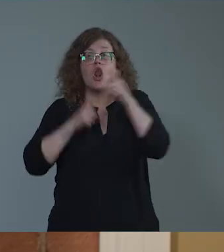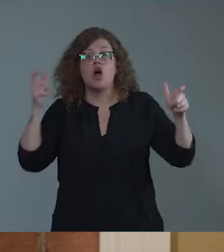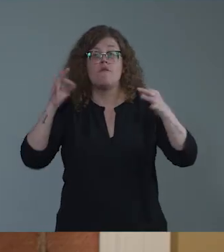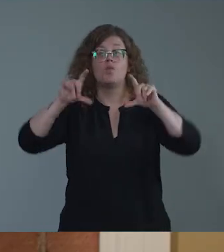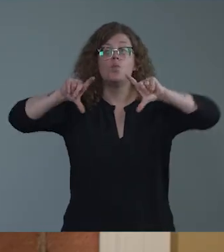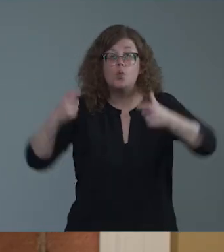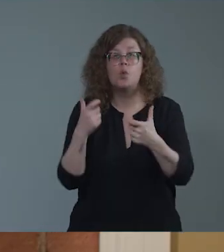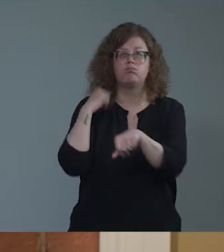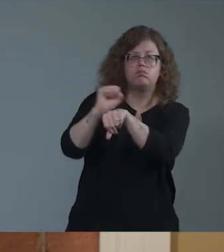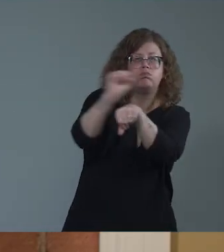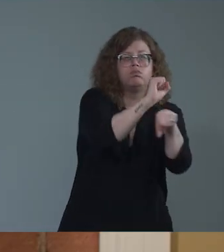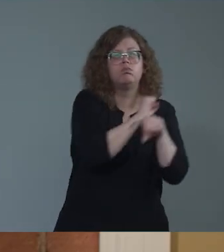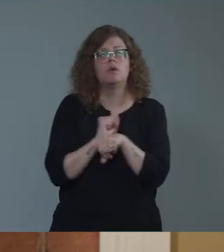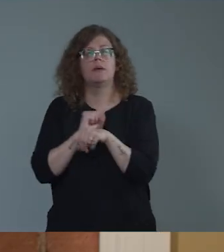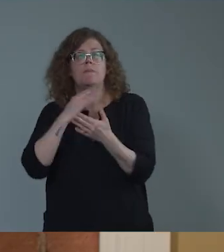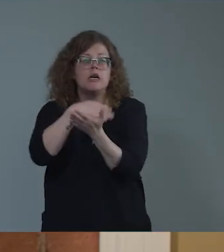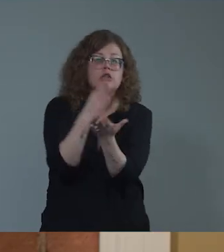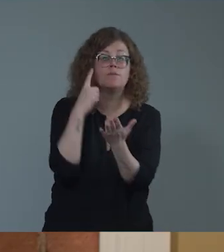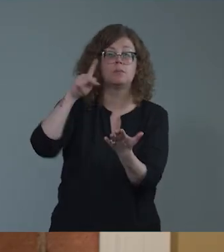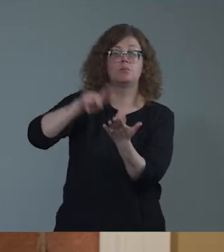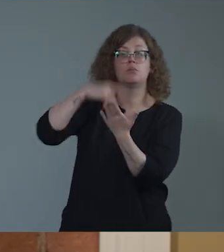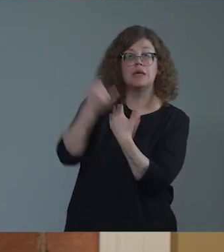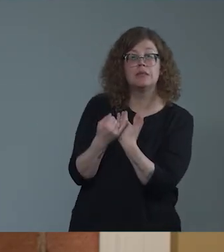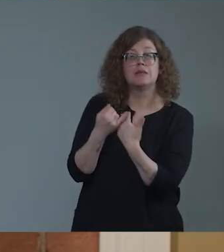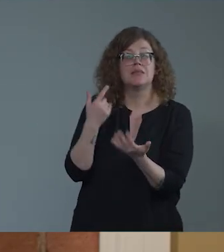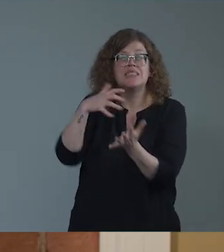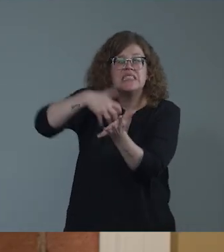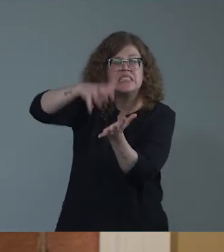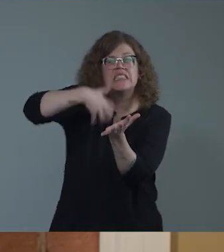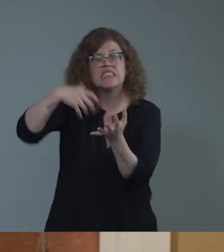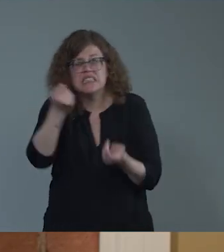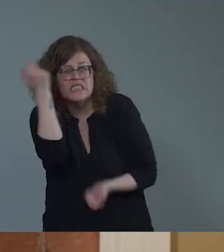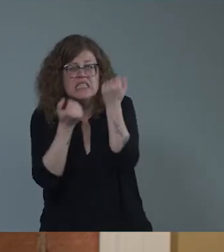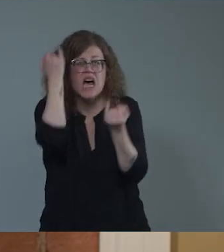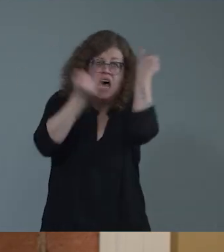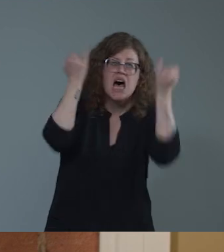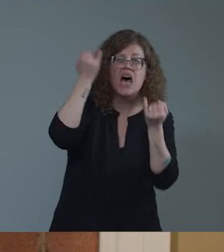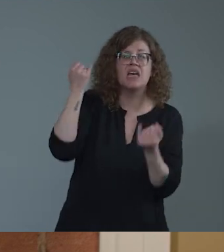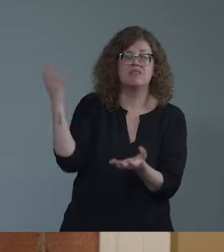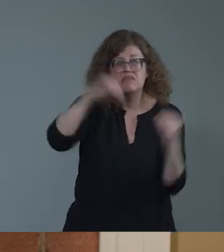for their art project within their community, they really, really want to be sure that they're going to get something that they love.